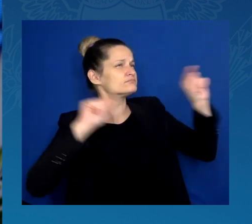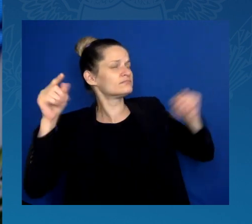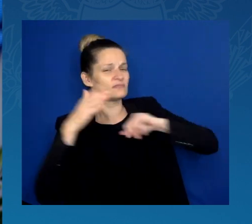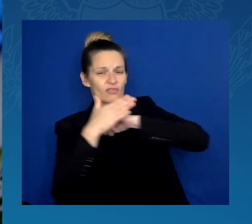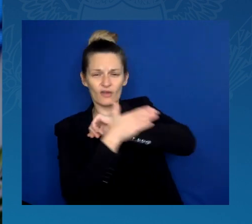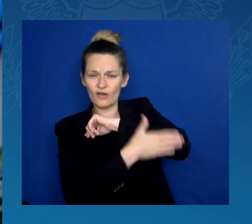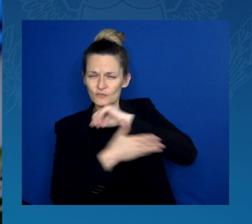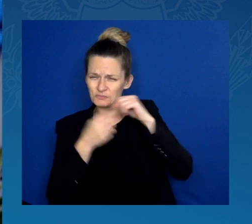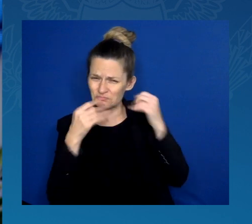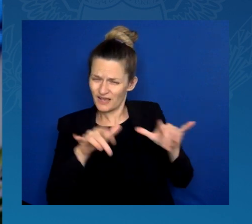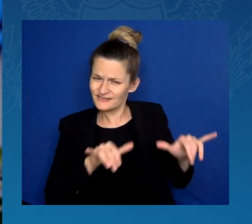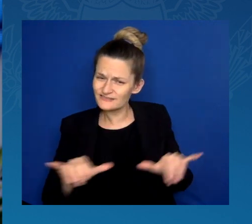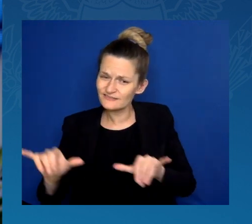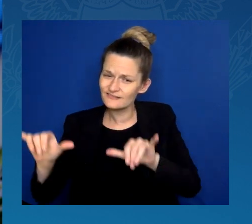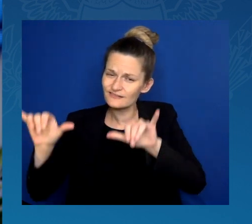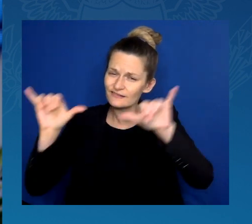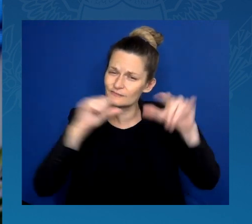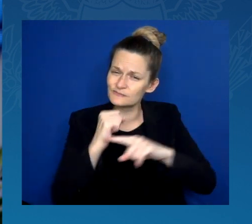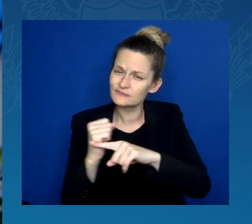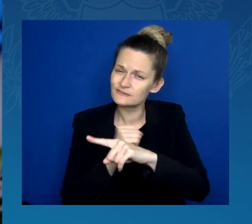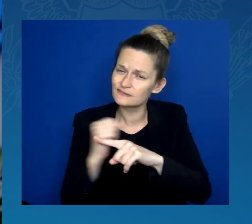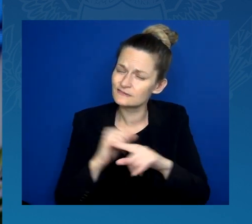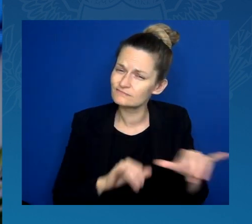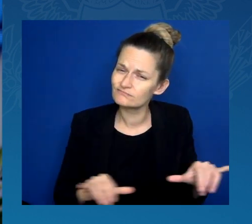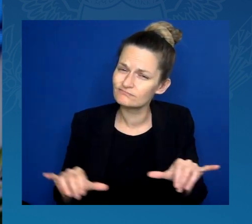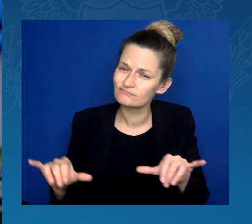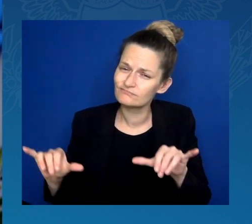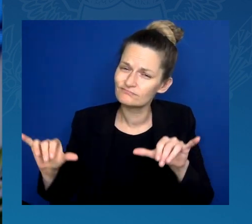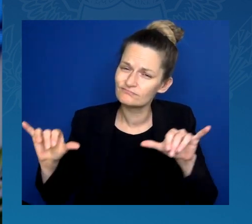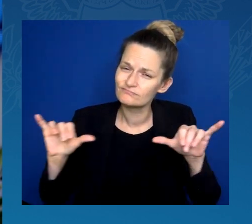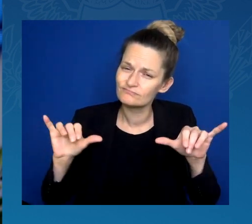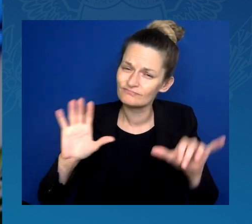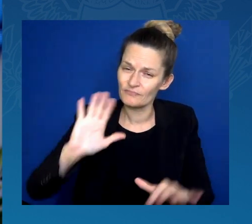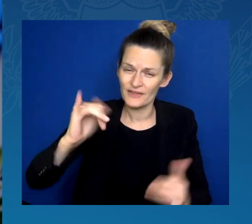And USW organizing built our middle class.